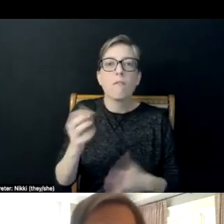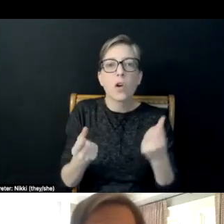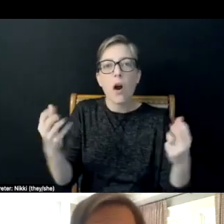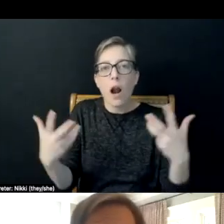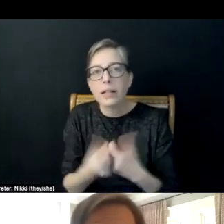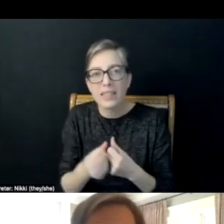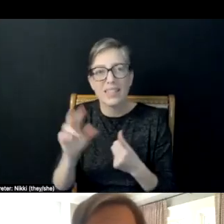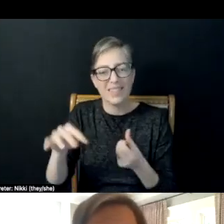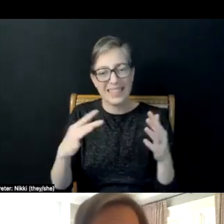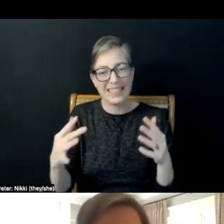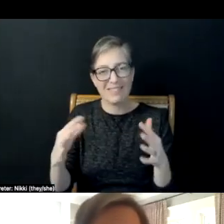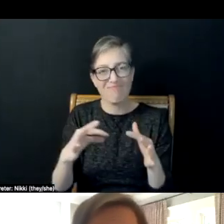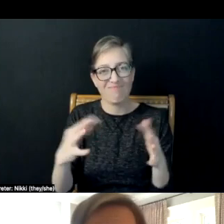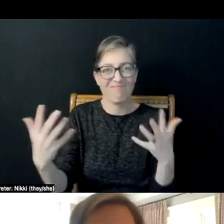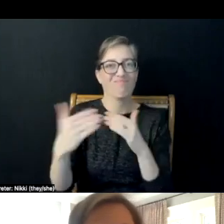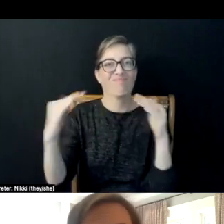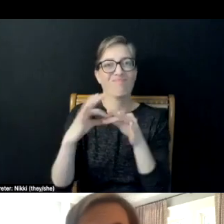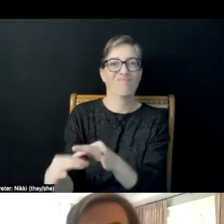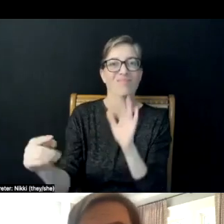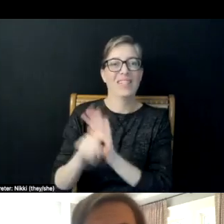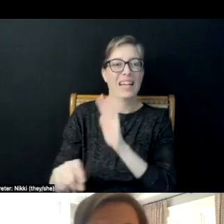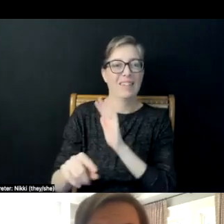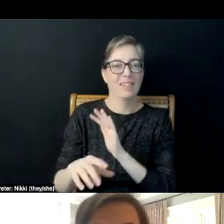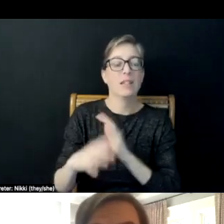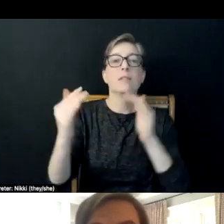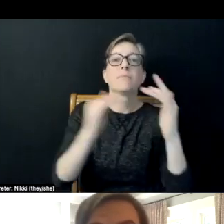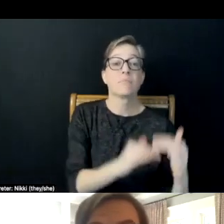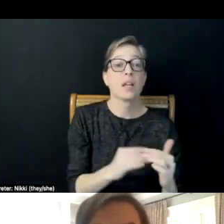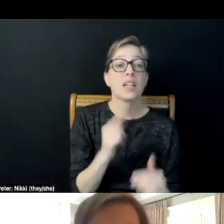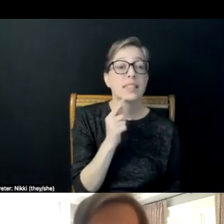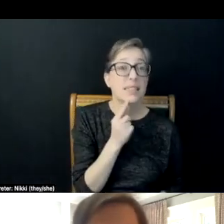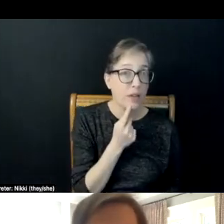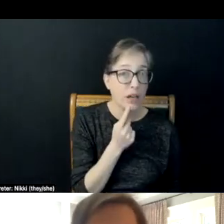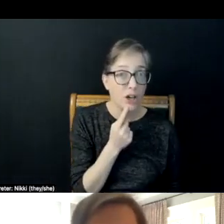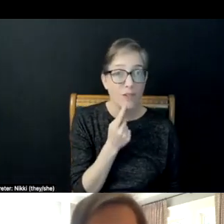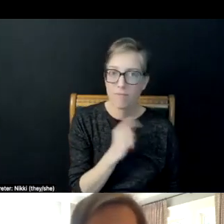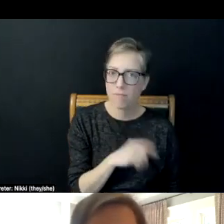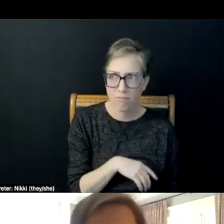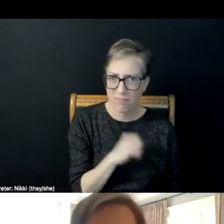and severe, there isn't really a possible positive word that goes with severe.